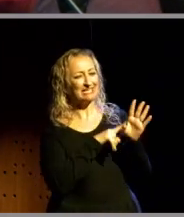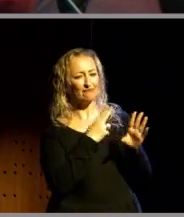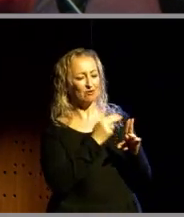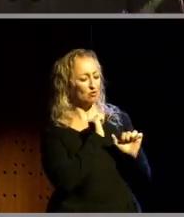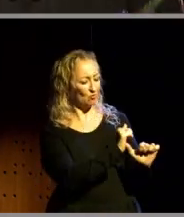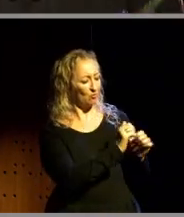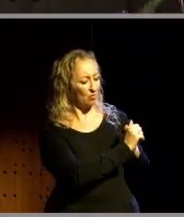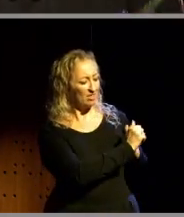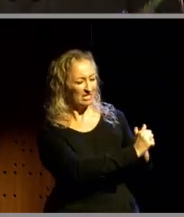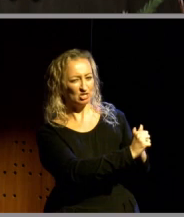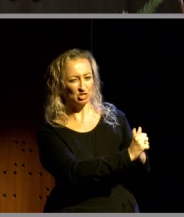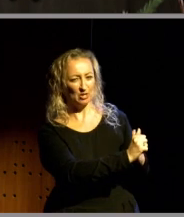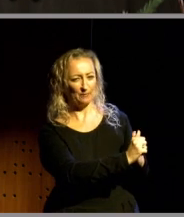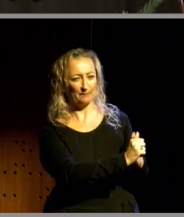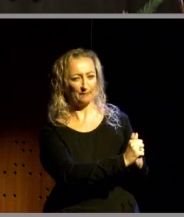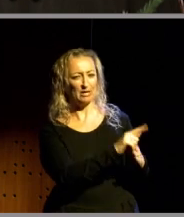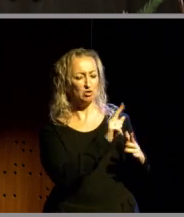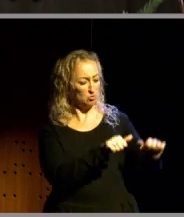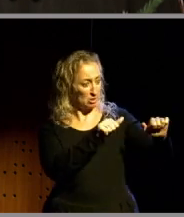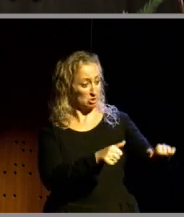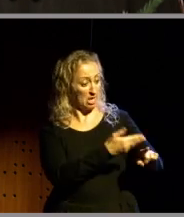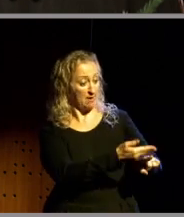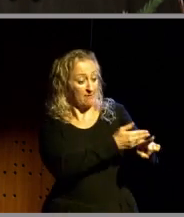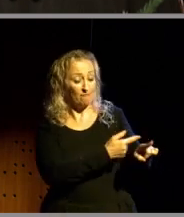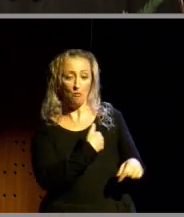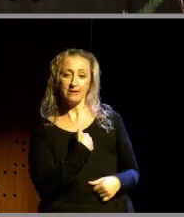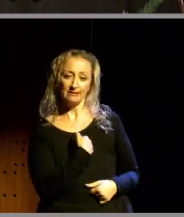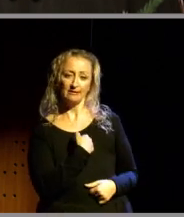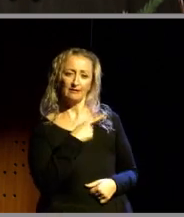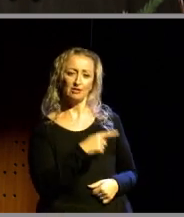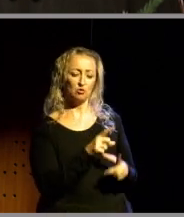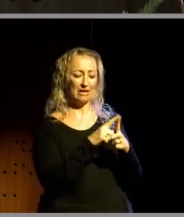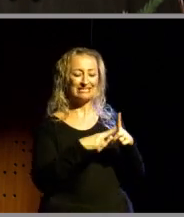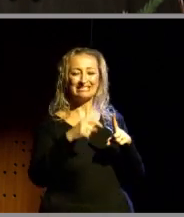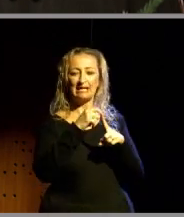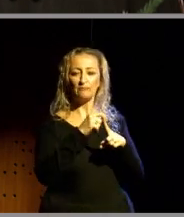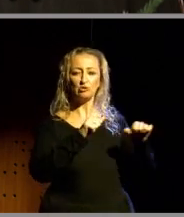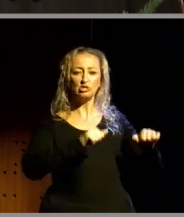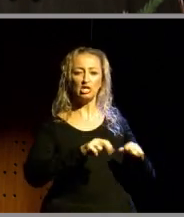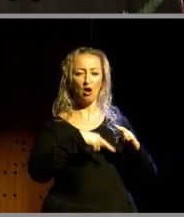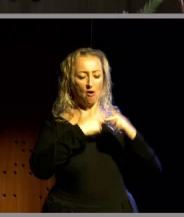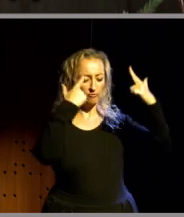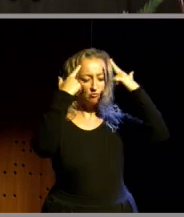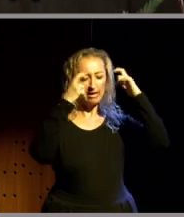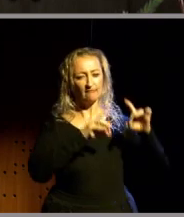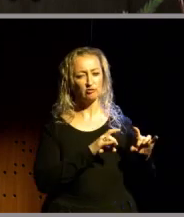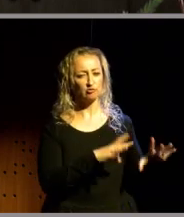You were the deputy chair of Creative Australia, that's no small thing. We're the better for having you there.